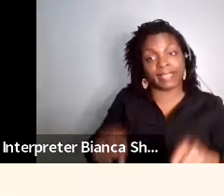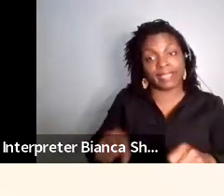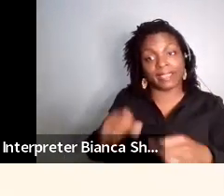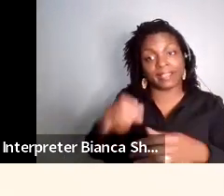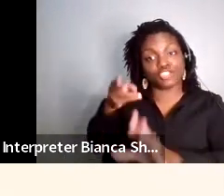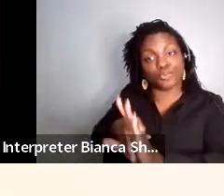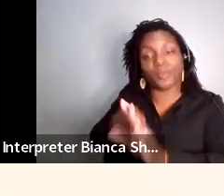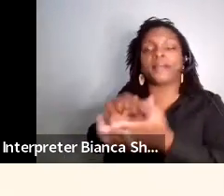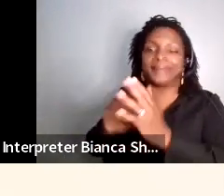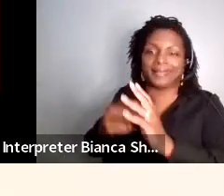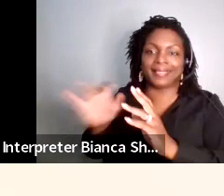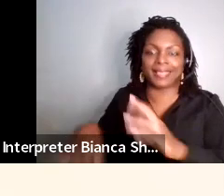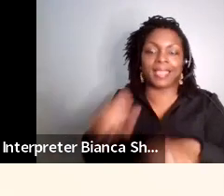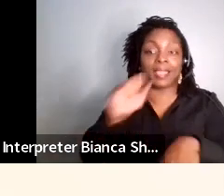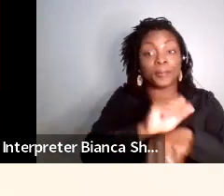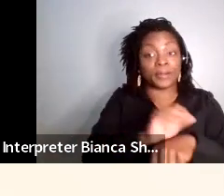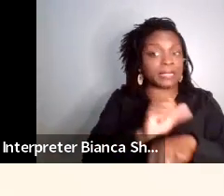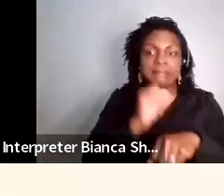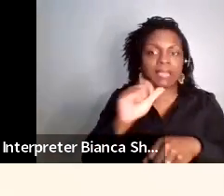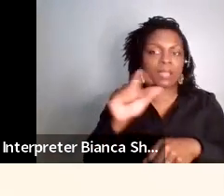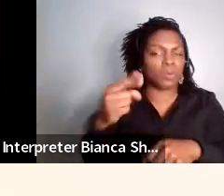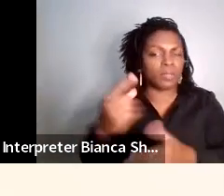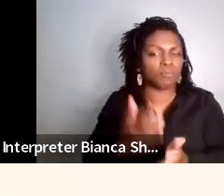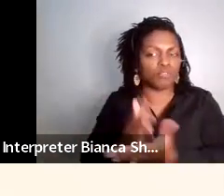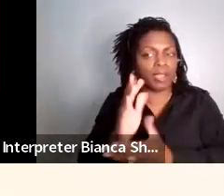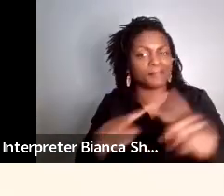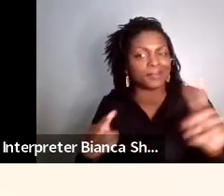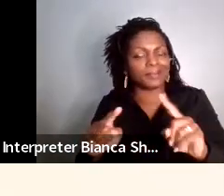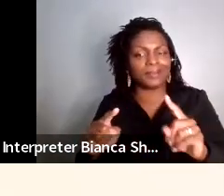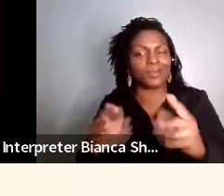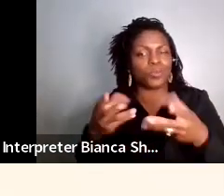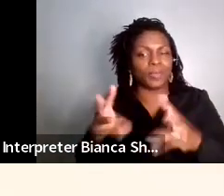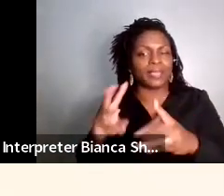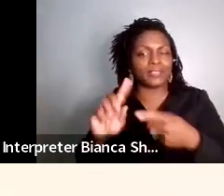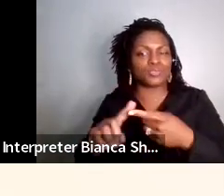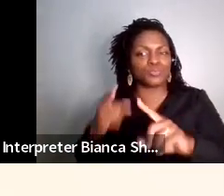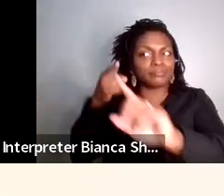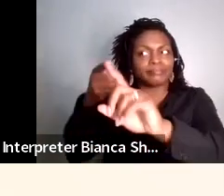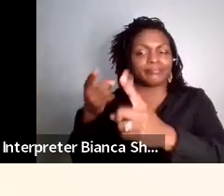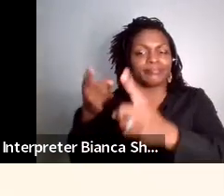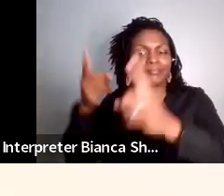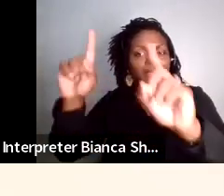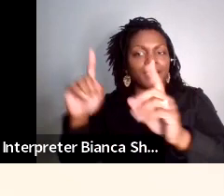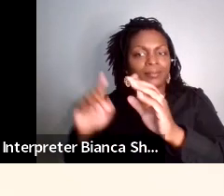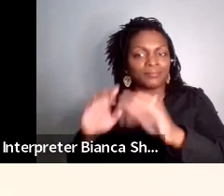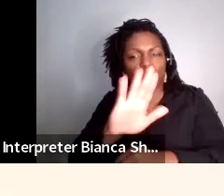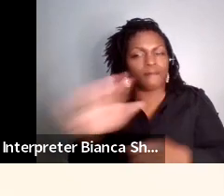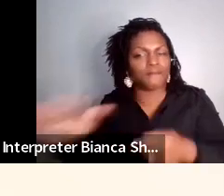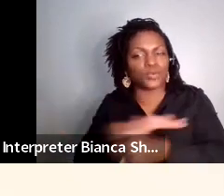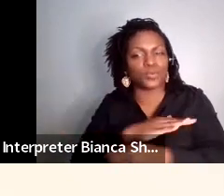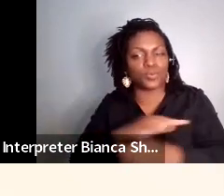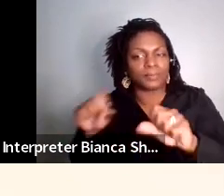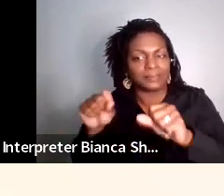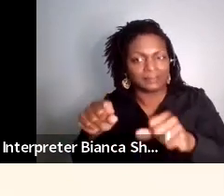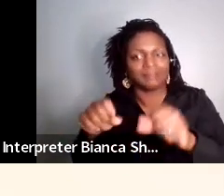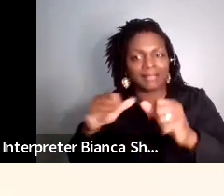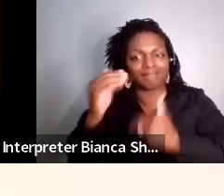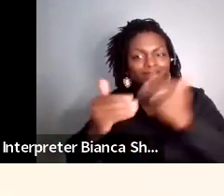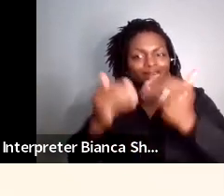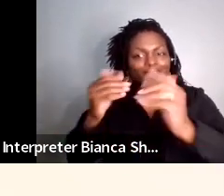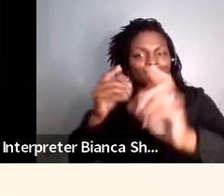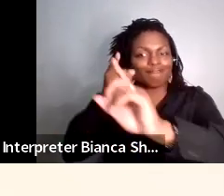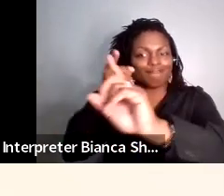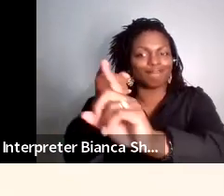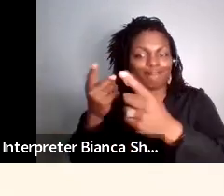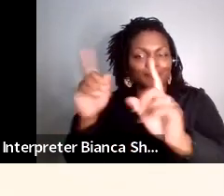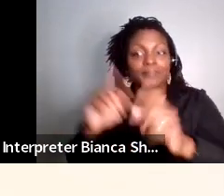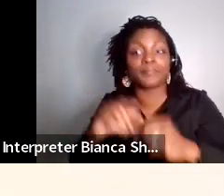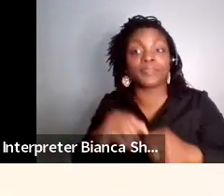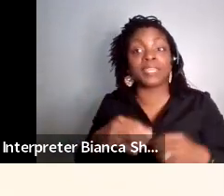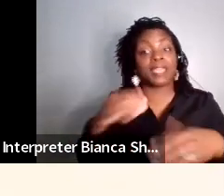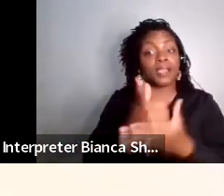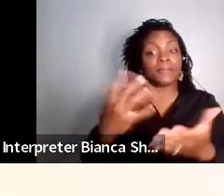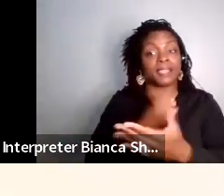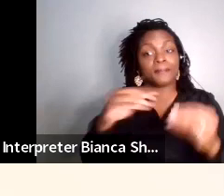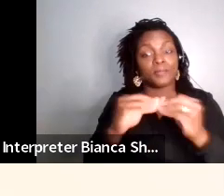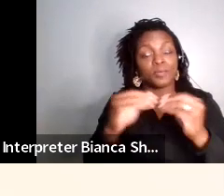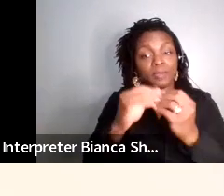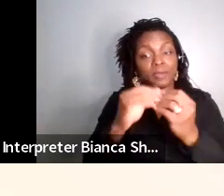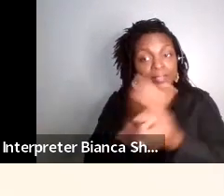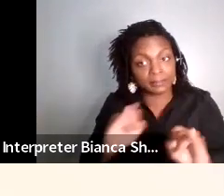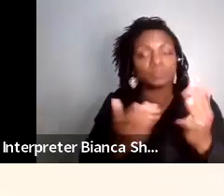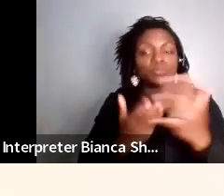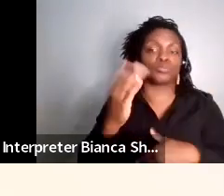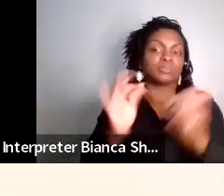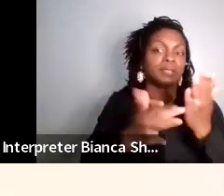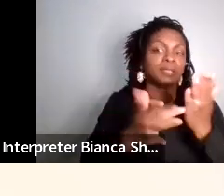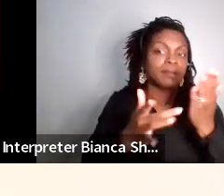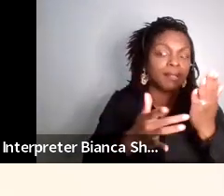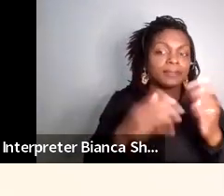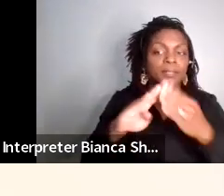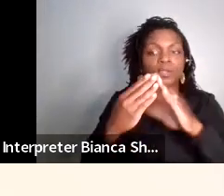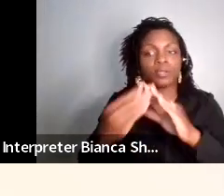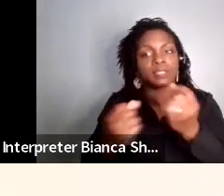Understand that work is not only a right but a way to reach your full potential and to work on a plan to attain, continue to more complete independence through technology, community support peer mentoring civil rights.